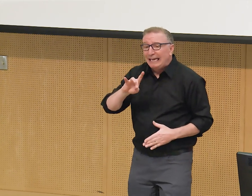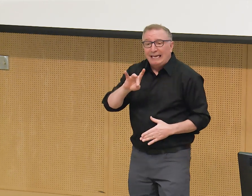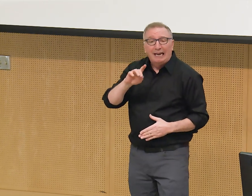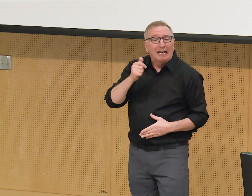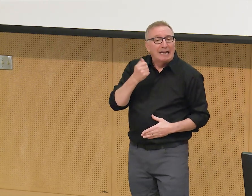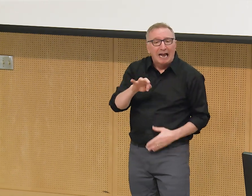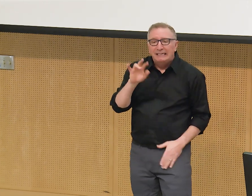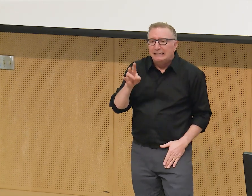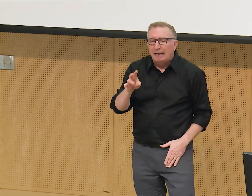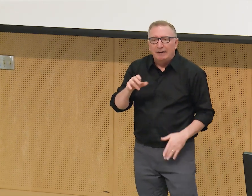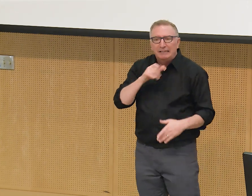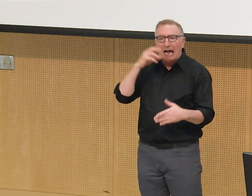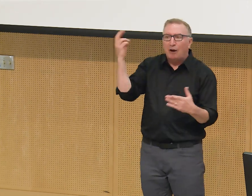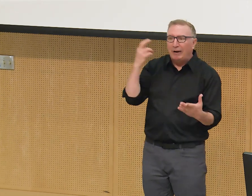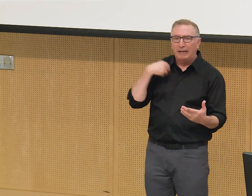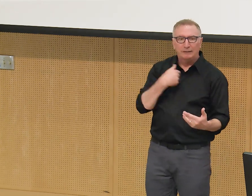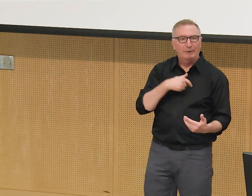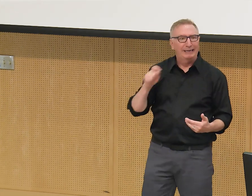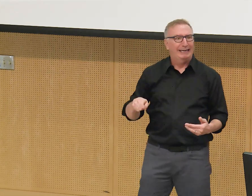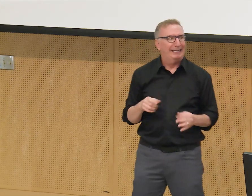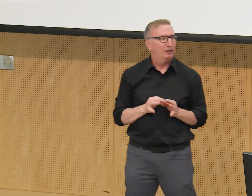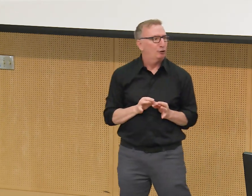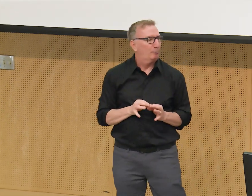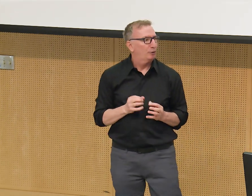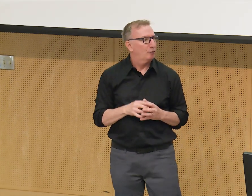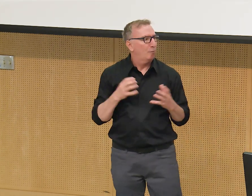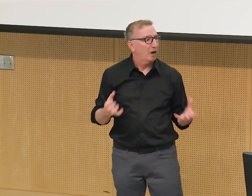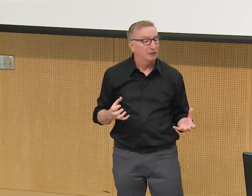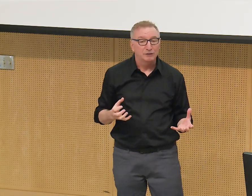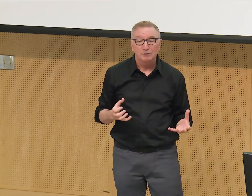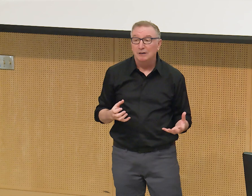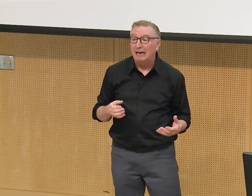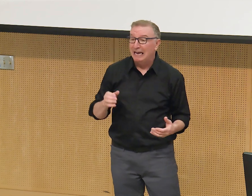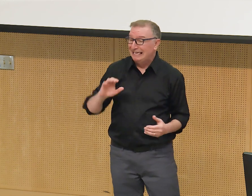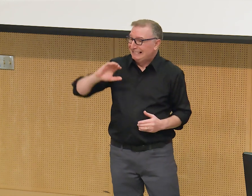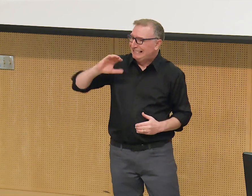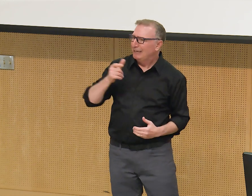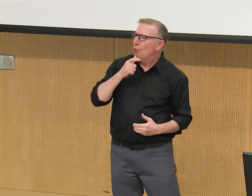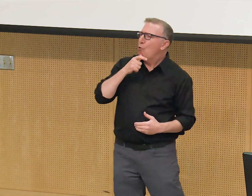And we didn't have any sort of access services back there but she realized we needed interpreters so much